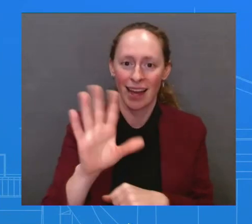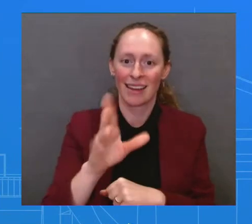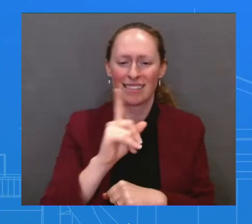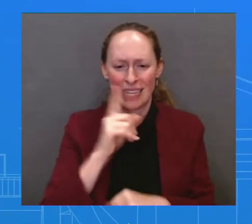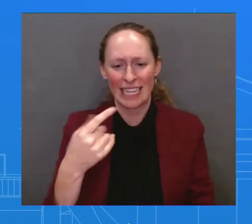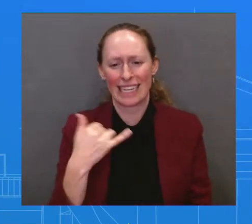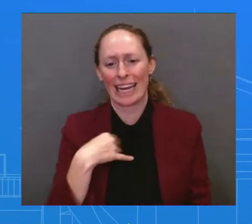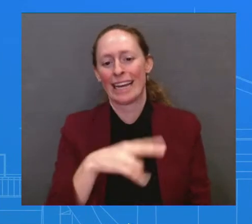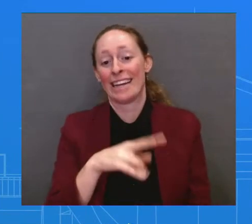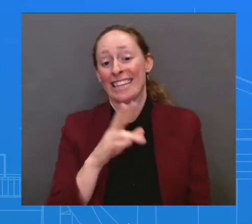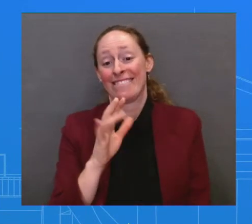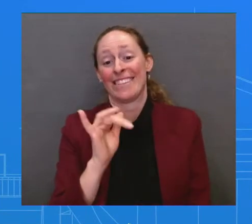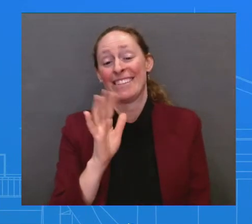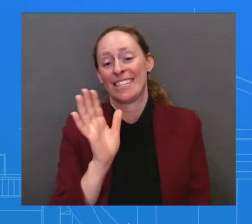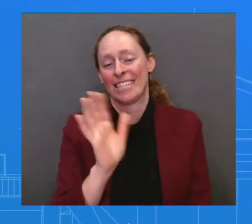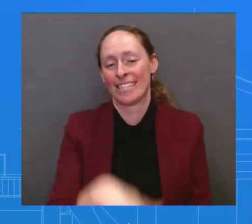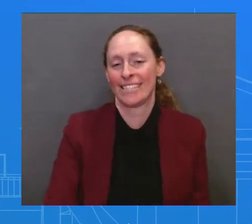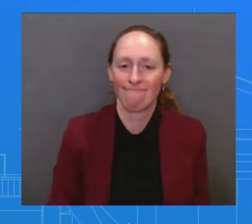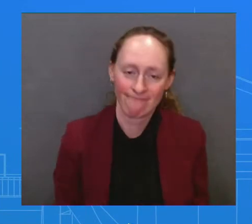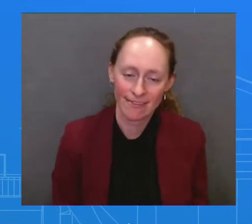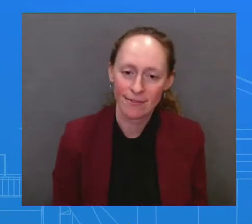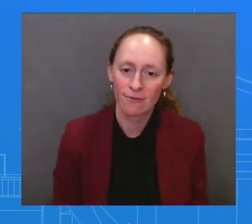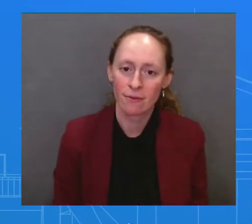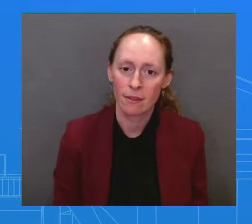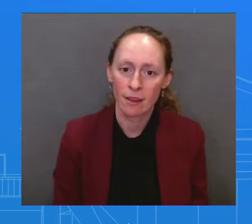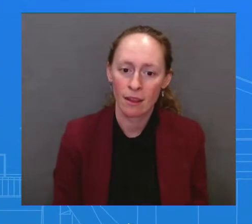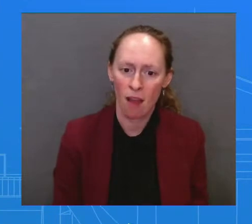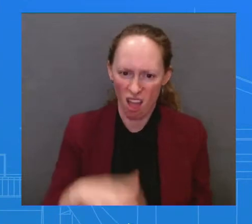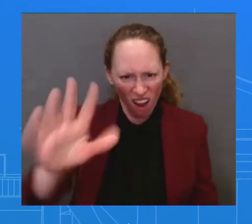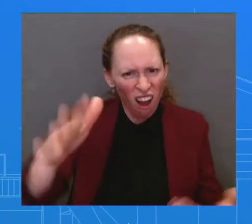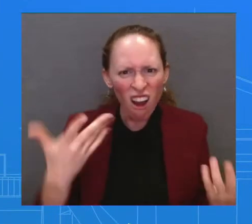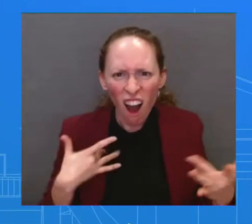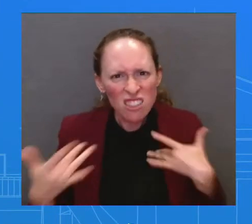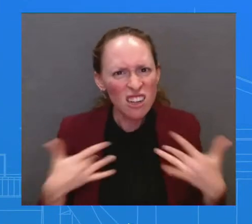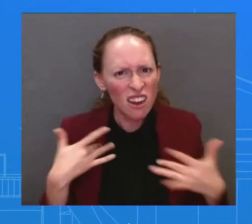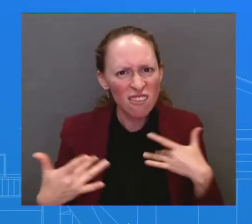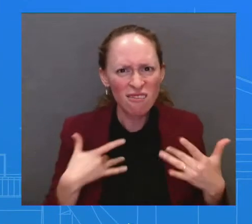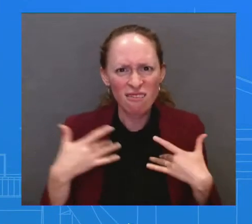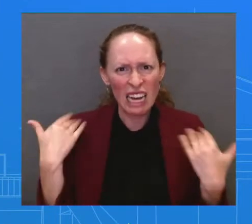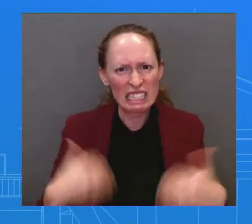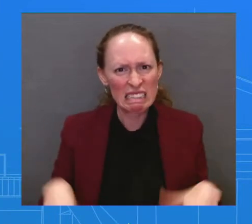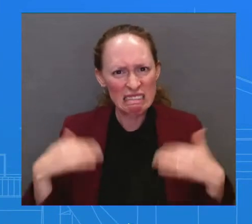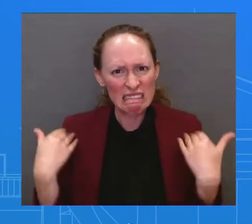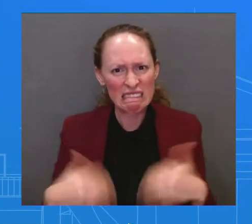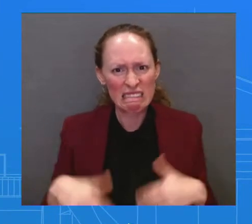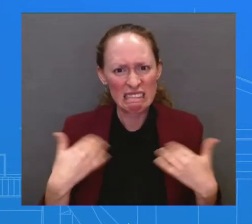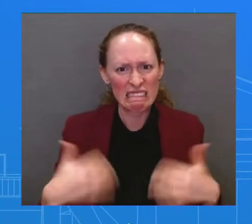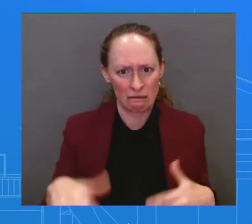The Press: And there's an enormous amount of concern. The mayor of Eagle Pass tells us at least 5,000 people